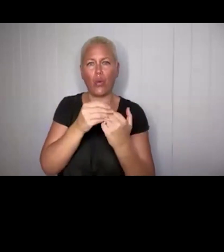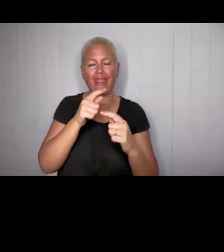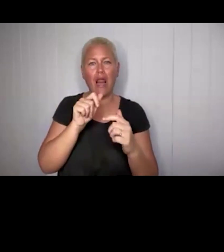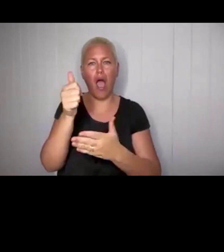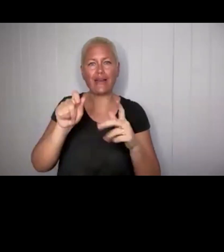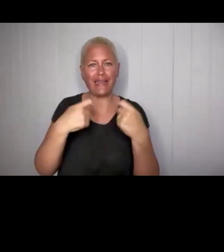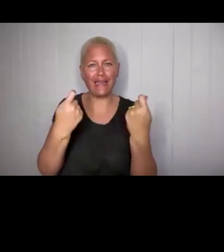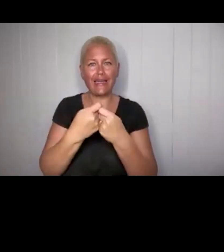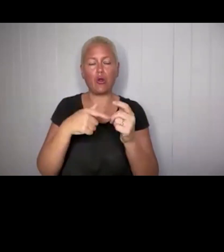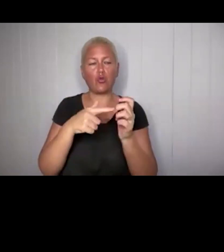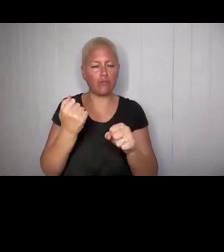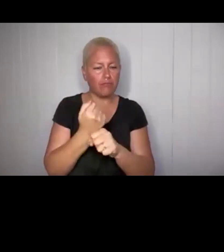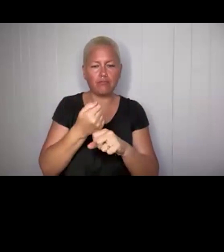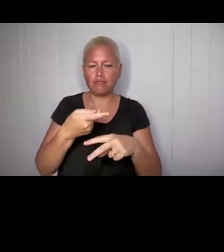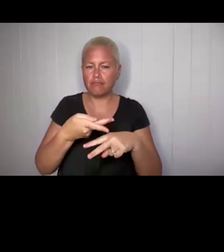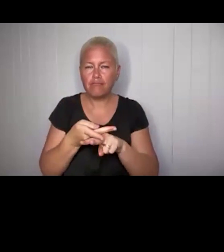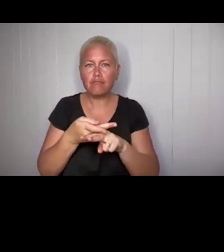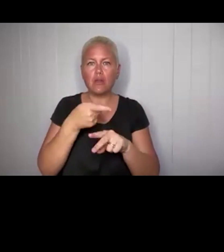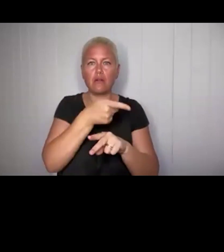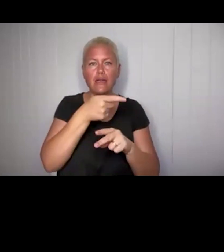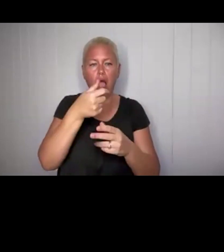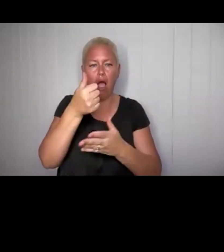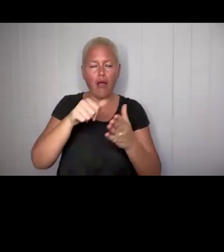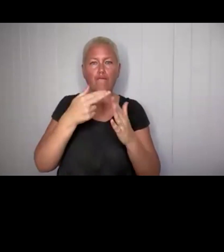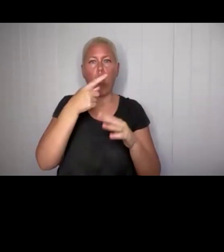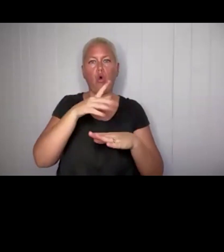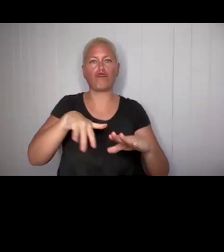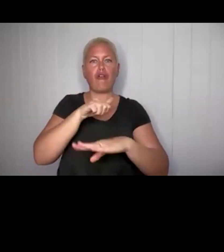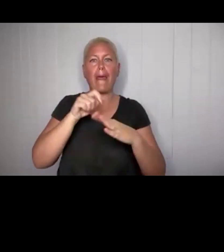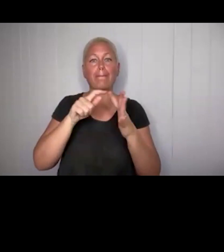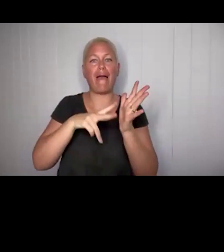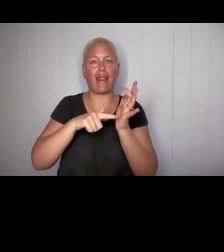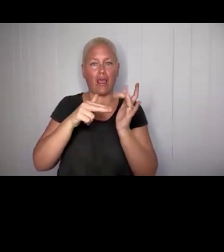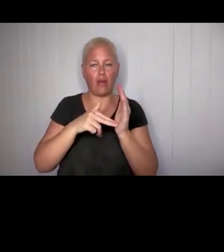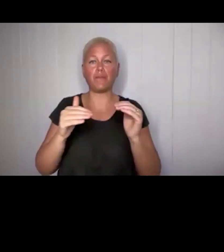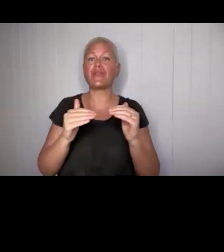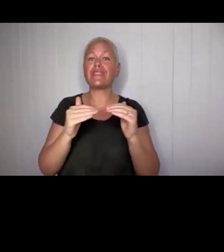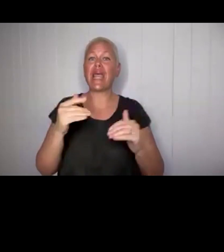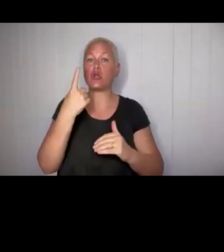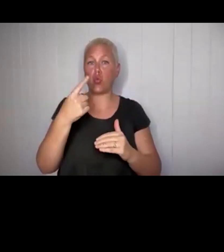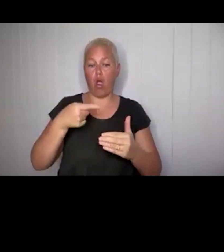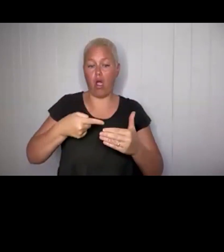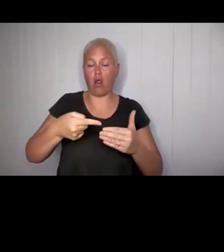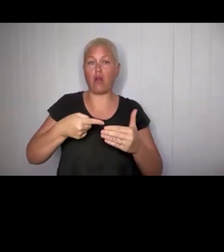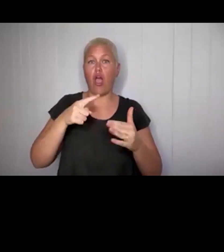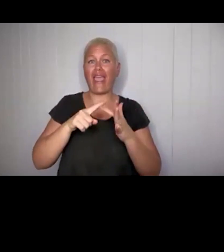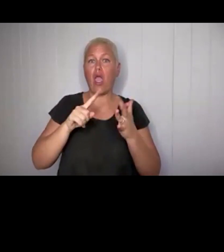produce the exhibition within the Australian Pavilion. Stage I of the application will